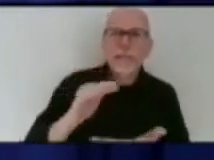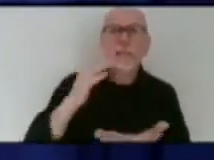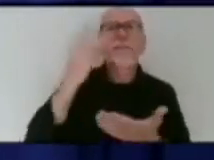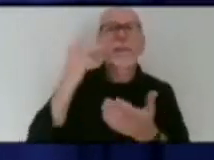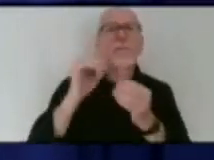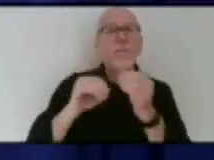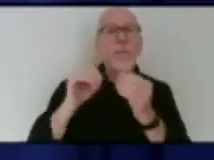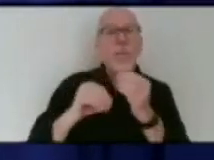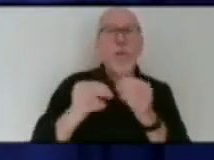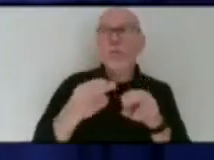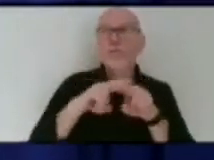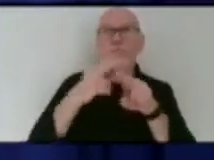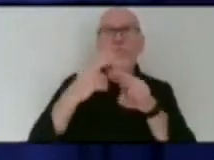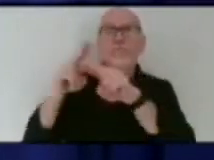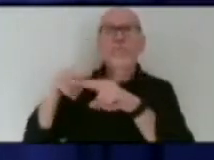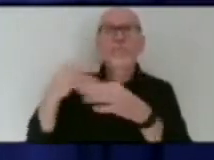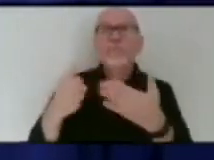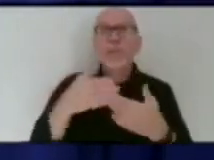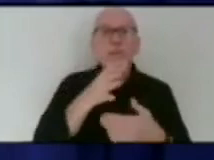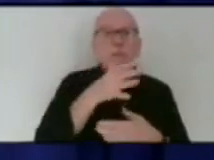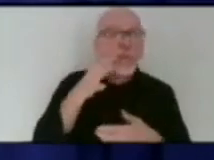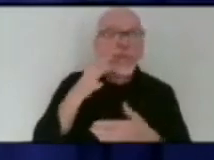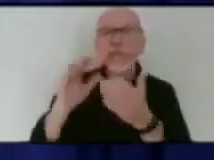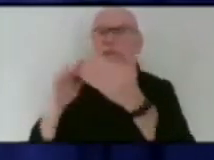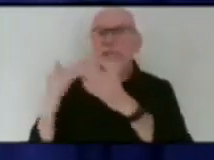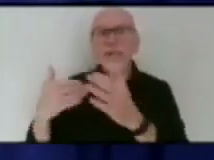Whether you're a rural county or in urban county toe, bend that trajectory